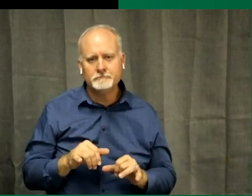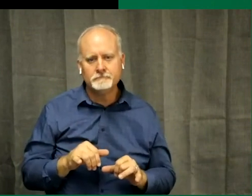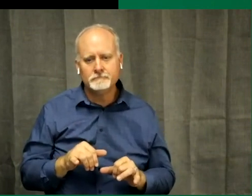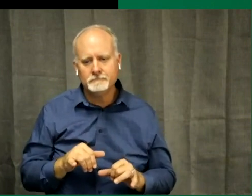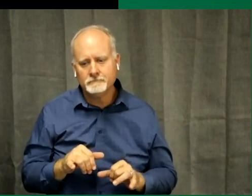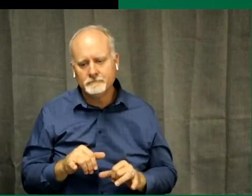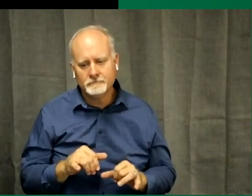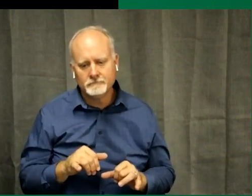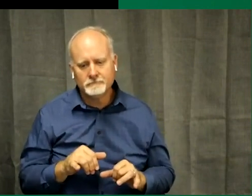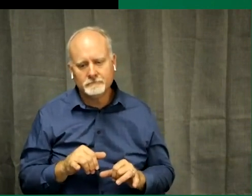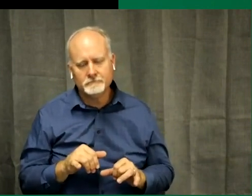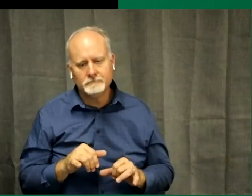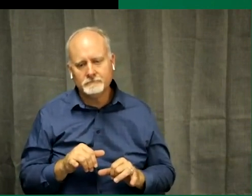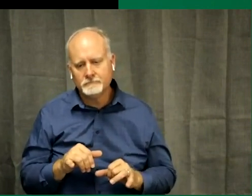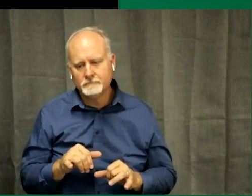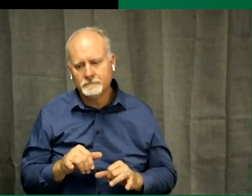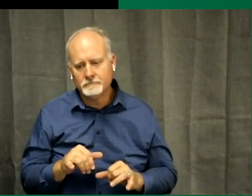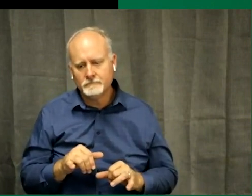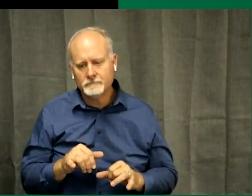rising cases that keep happening over and over next slide